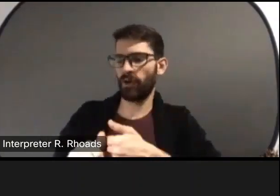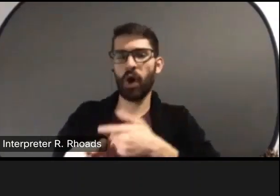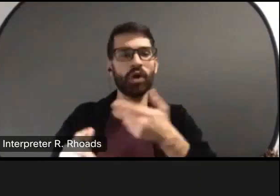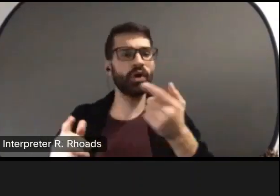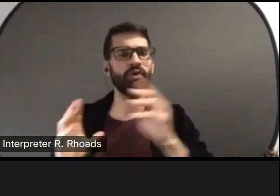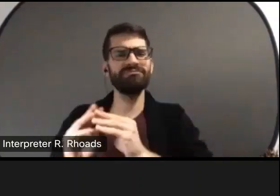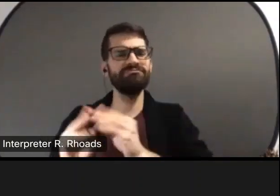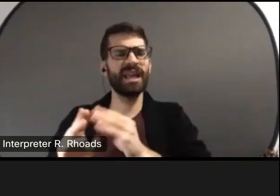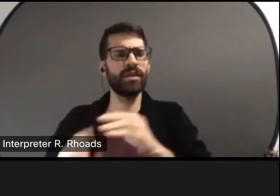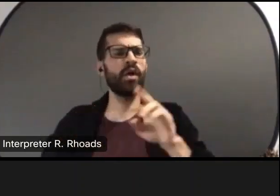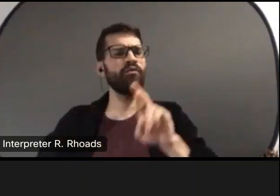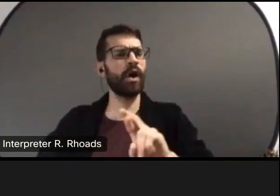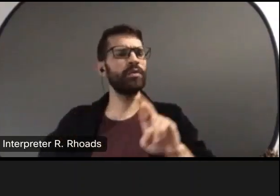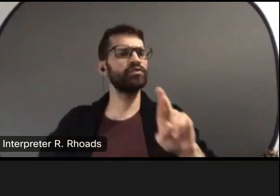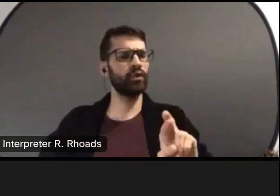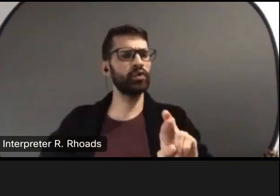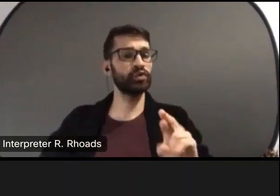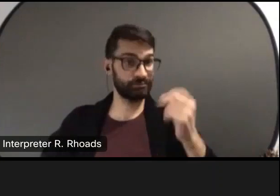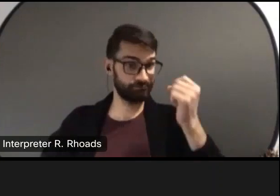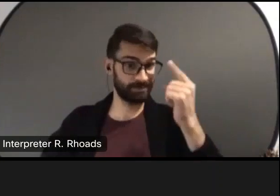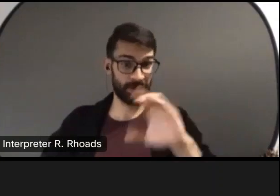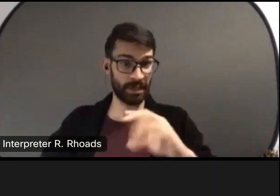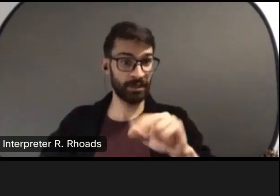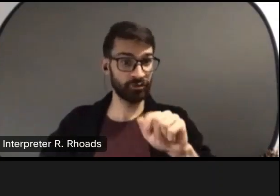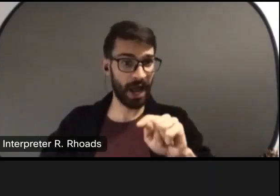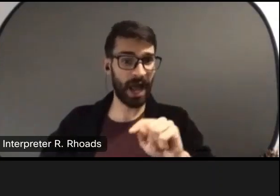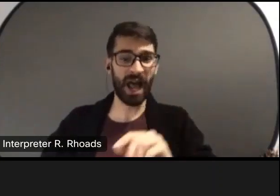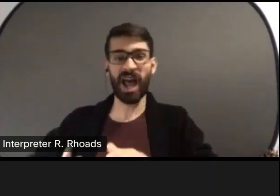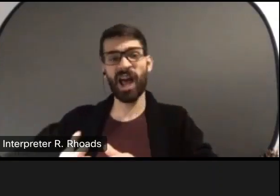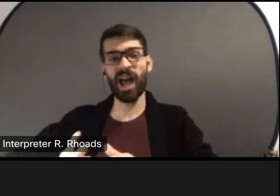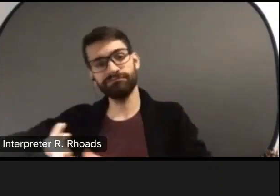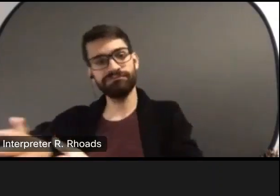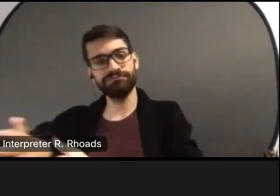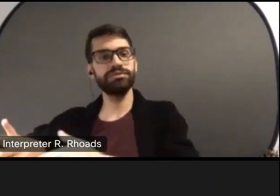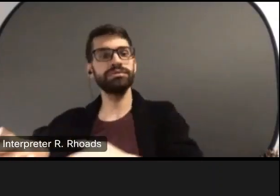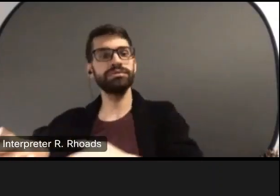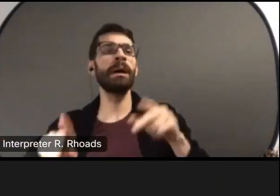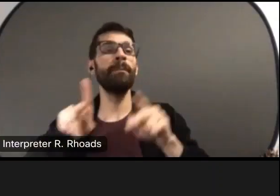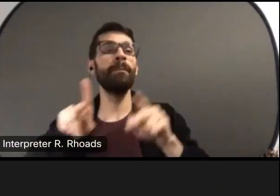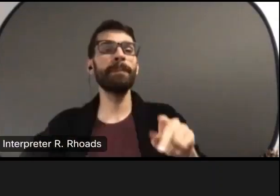people much like this meeting today, they can raise their hands, they can be recognized,